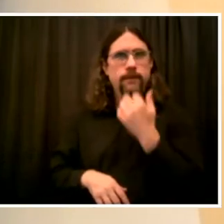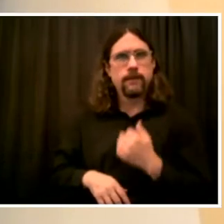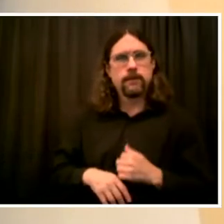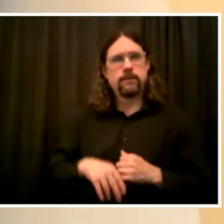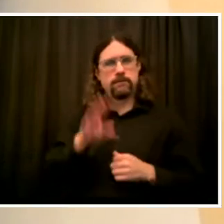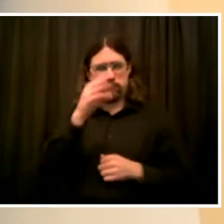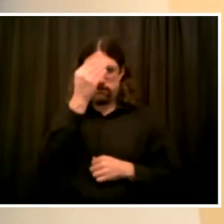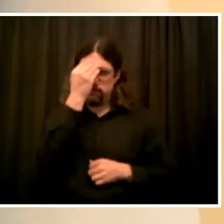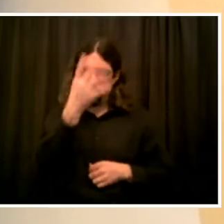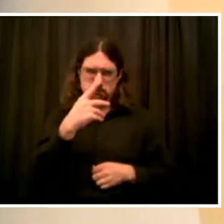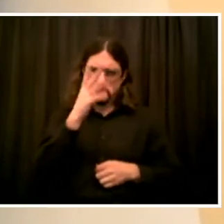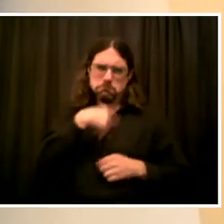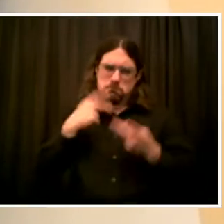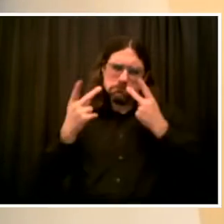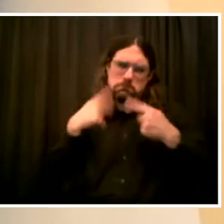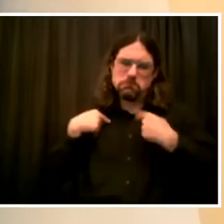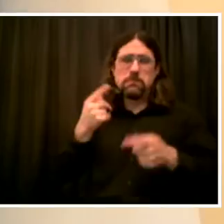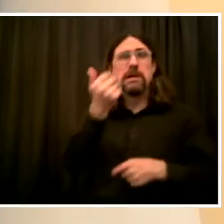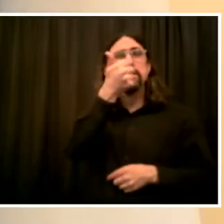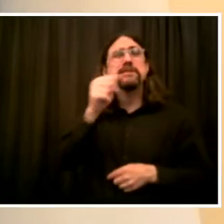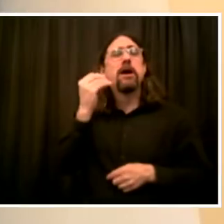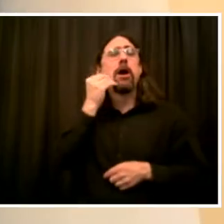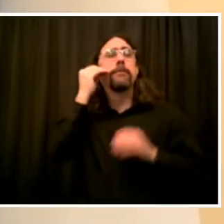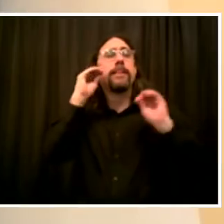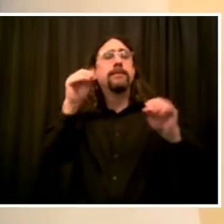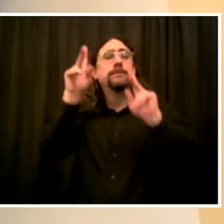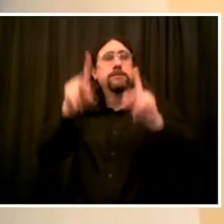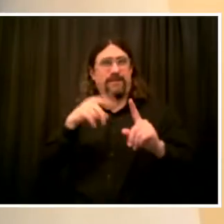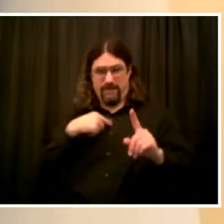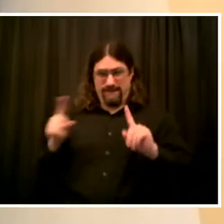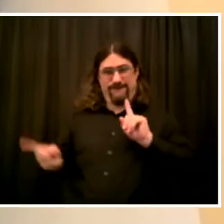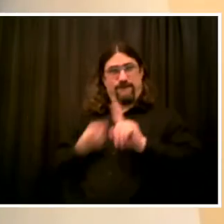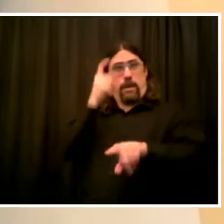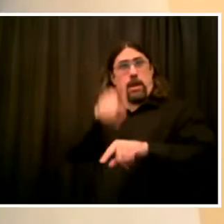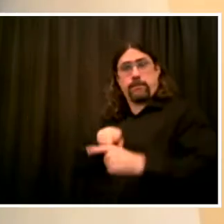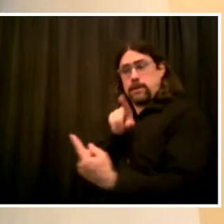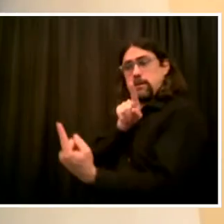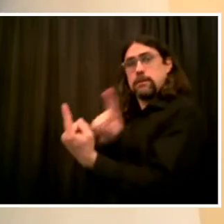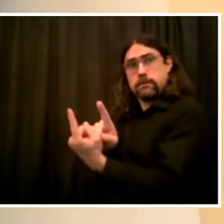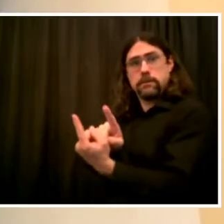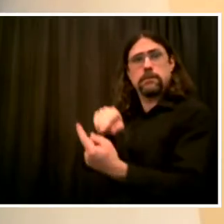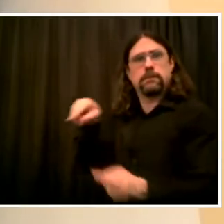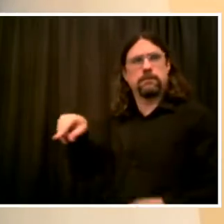SAYS RIGHT AWAY, I WANT HELP. THAT INDIVIDUAL 50 TIMES SKILLED